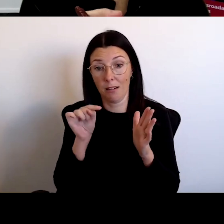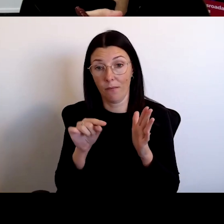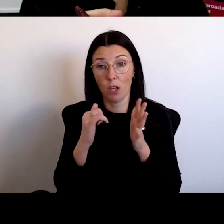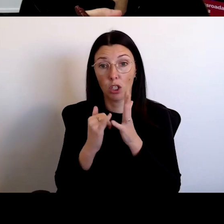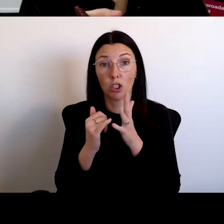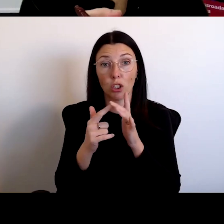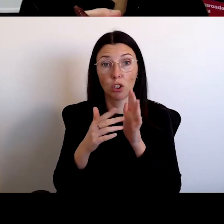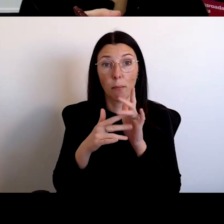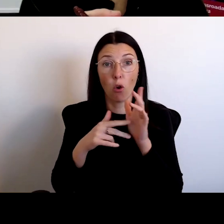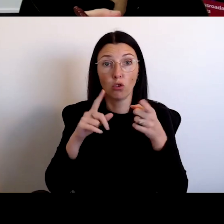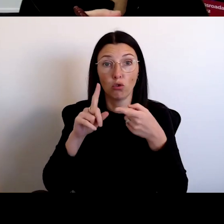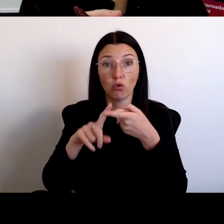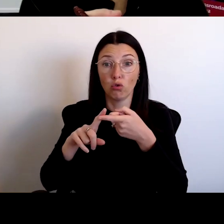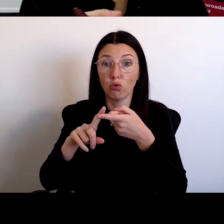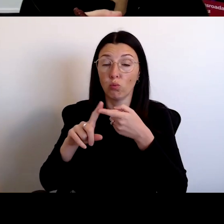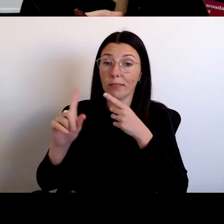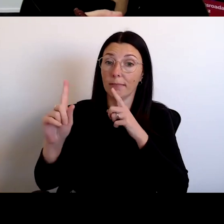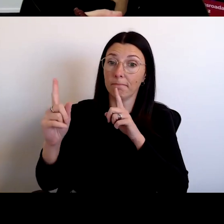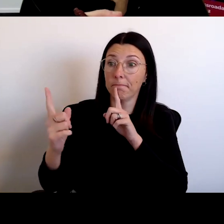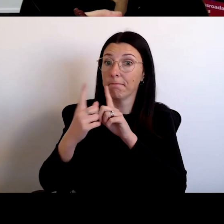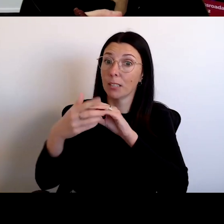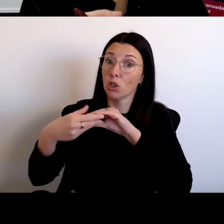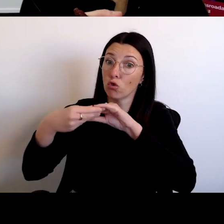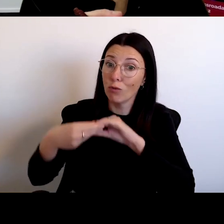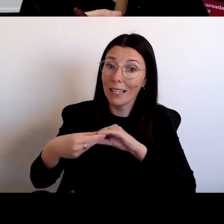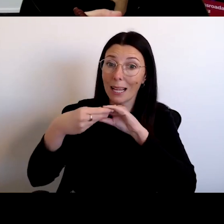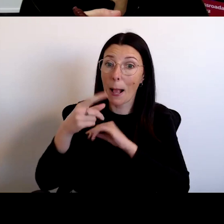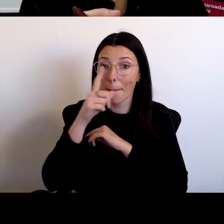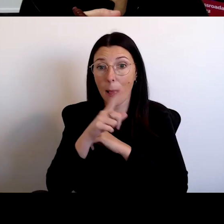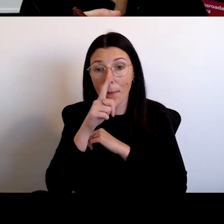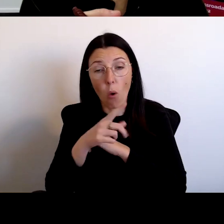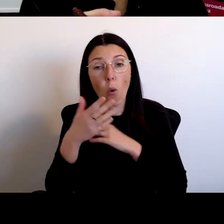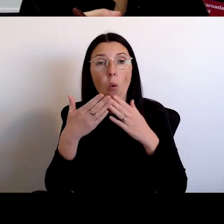communications, greeting people, doing that public relations aspect of the house party. Kate,